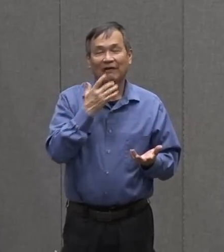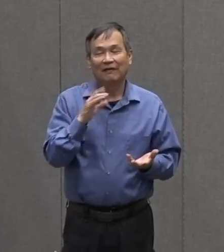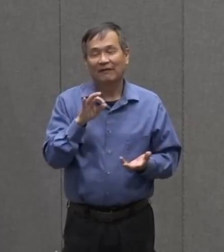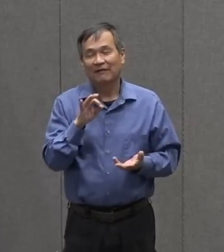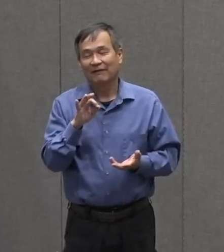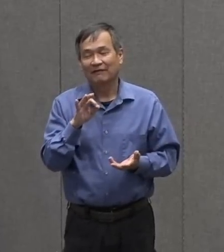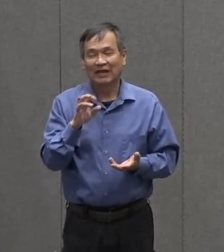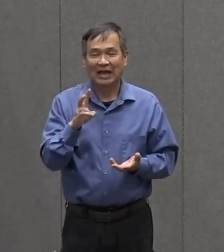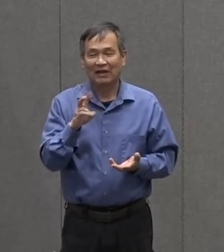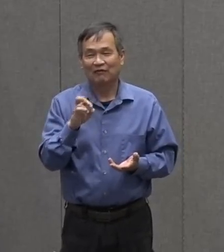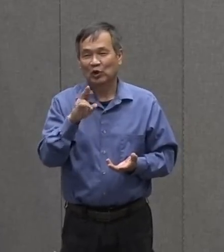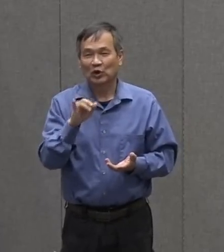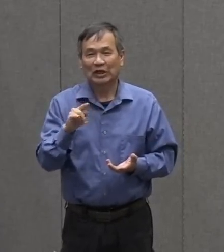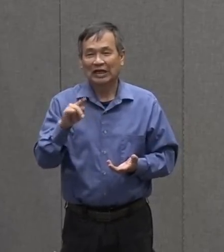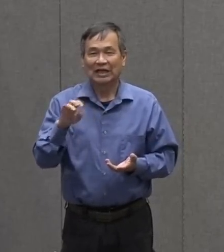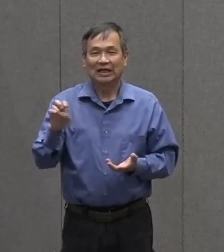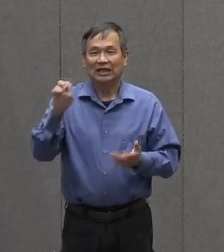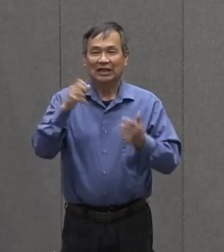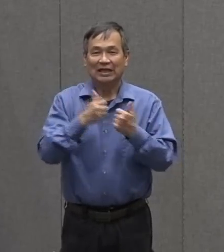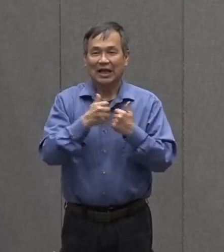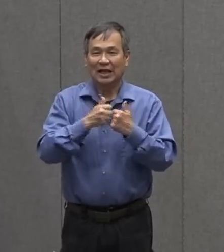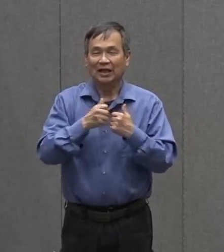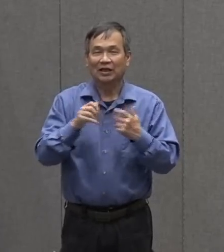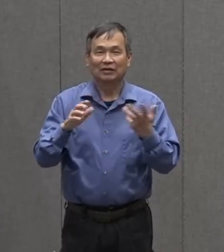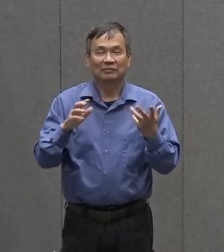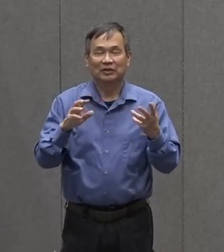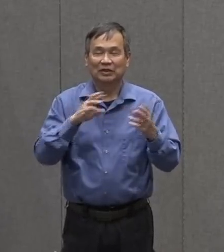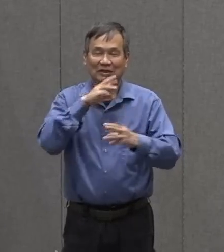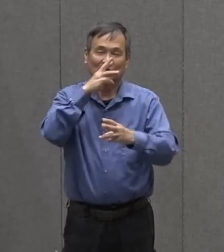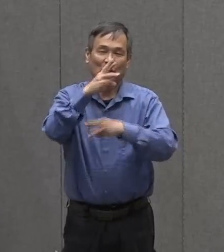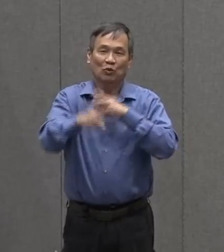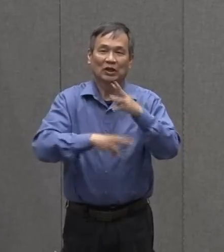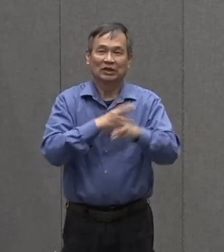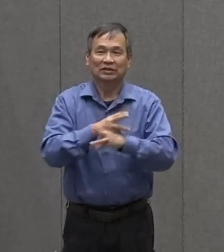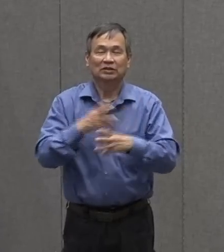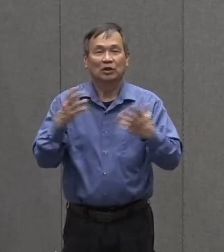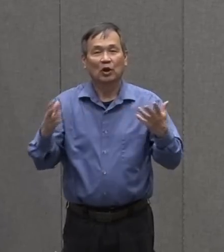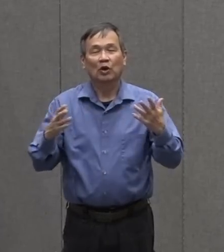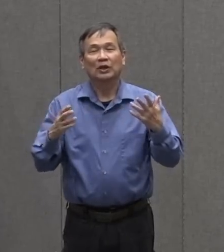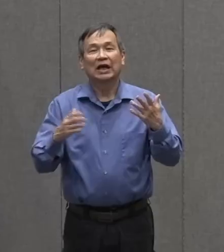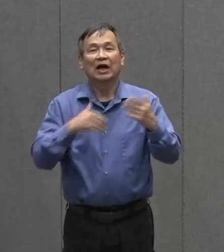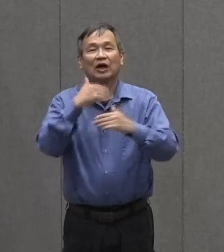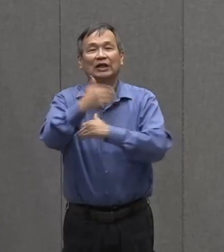very favorite game in the whole wide world. So next time,